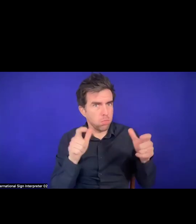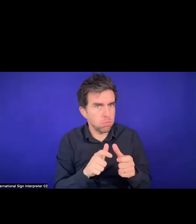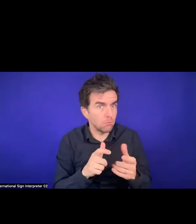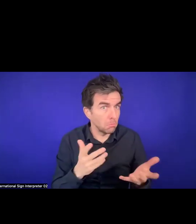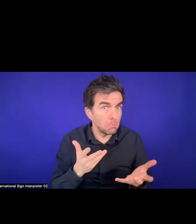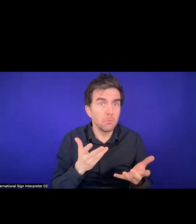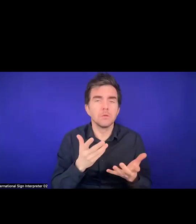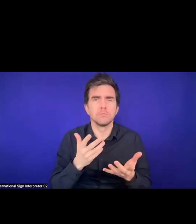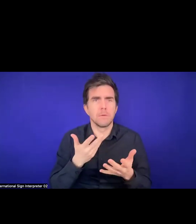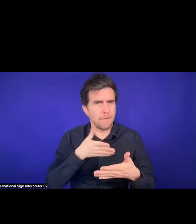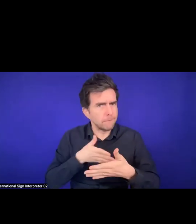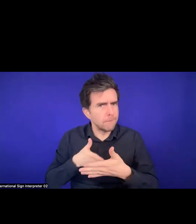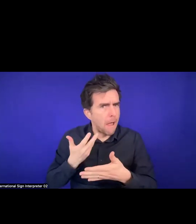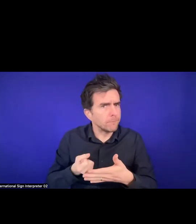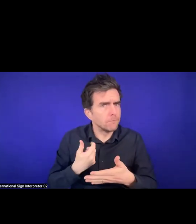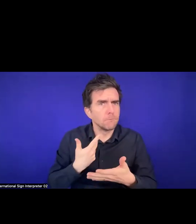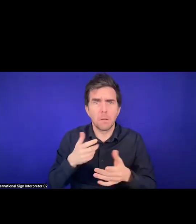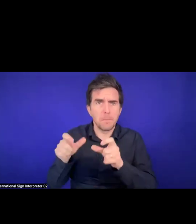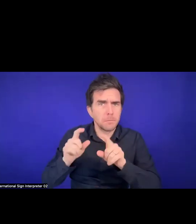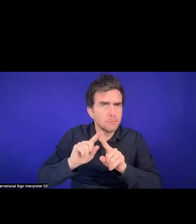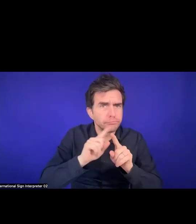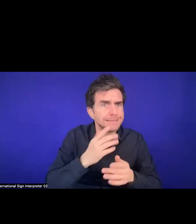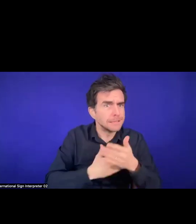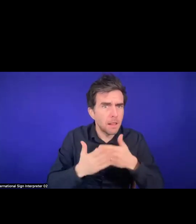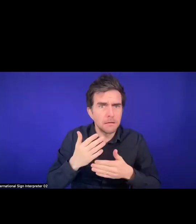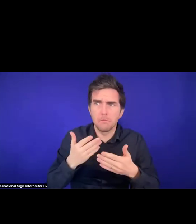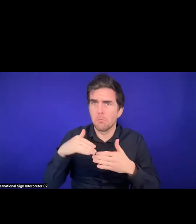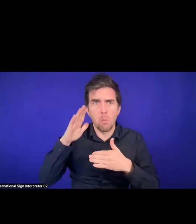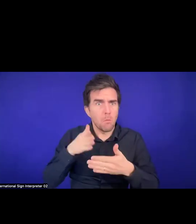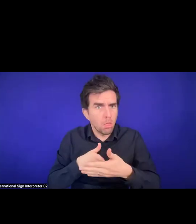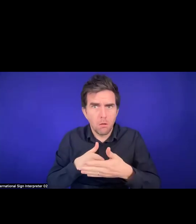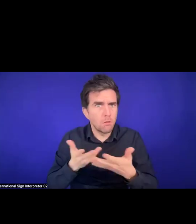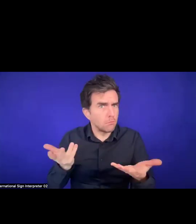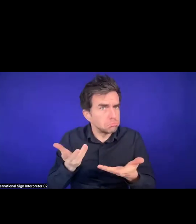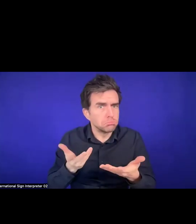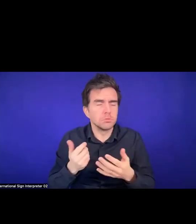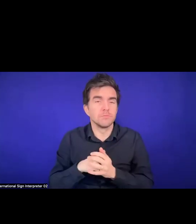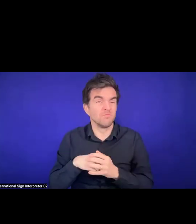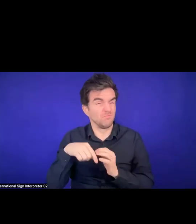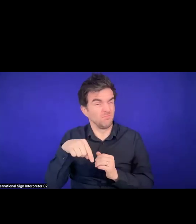Because of the partnerships we have in the observatory also, we are able to offer the